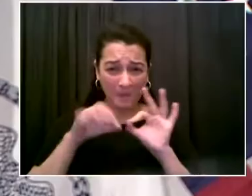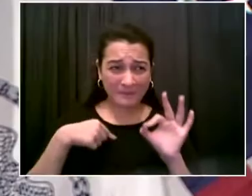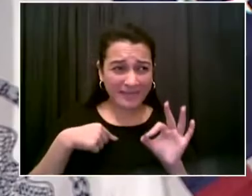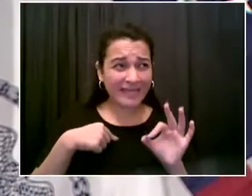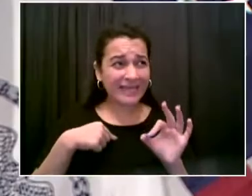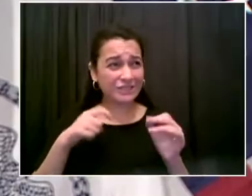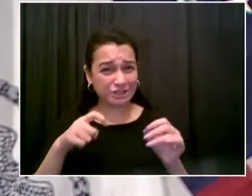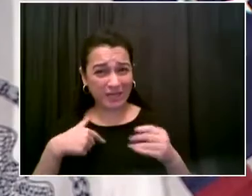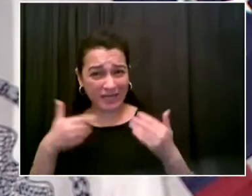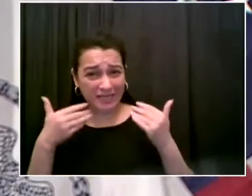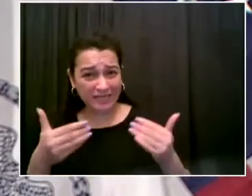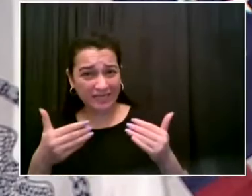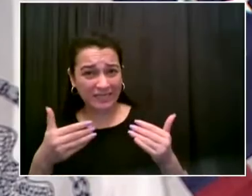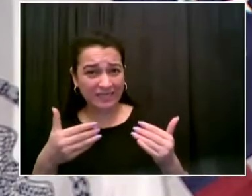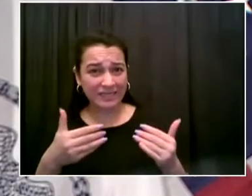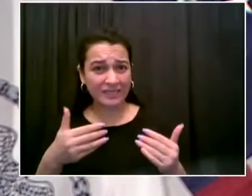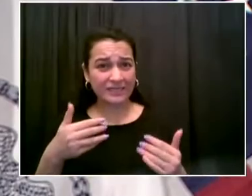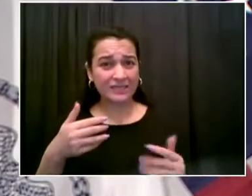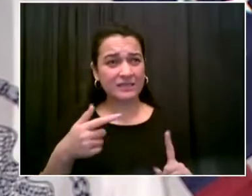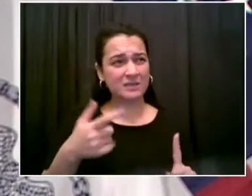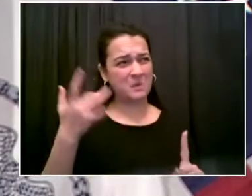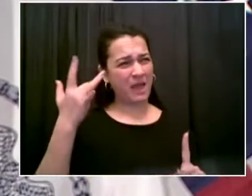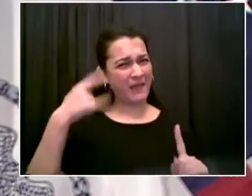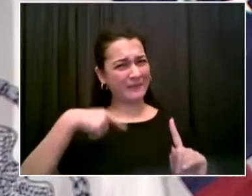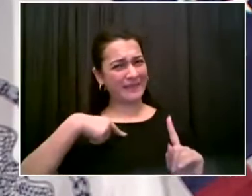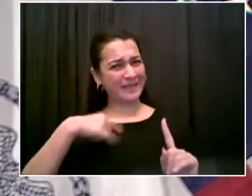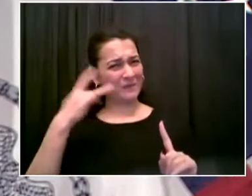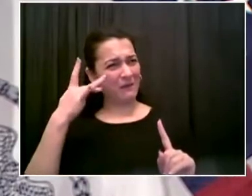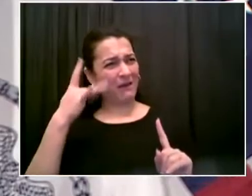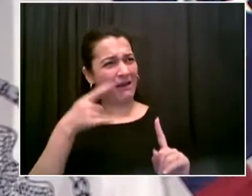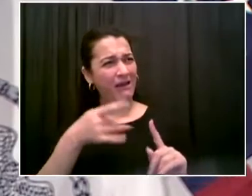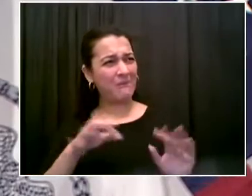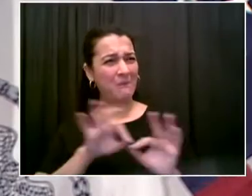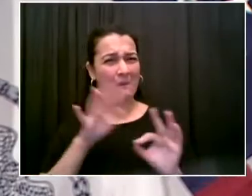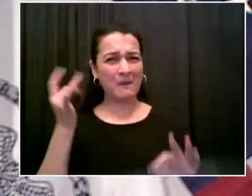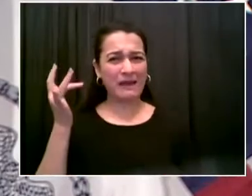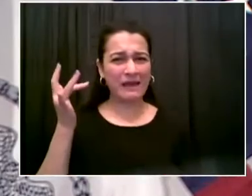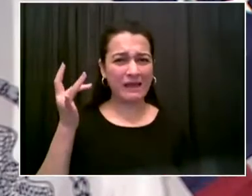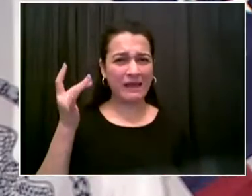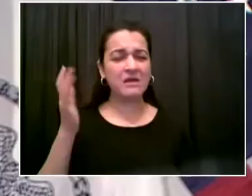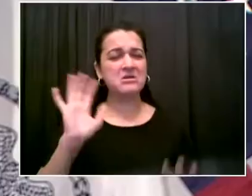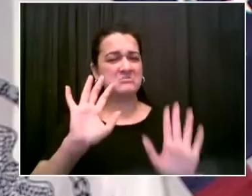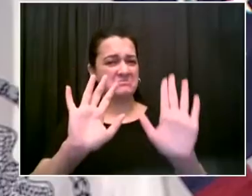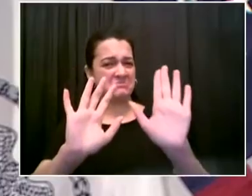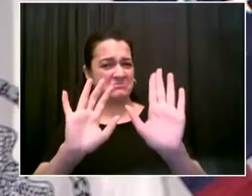TO GET VACCINATED. IF YOU WANT TO HAVE N IYOUR MIND A VIALSUIOIZATN, POSITIVE REFERENCE OF WHY VACCINATION IS SOCIAL, UNDERSTAND WHEN